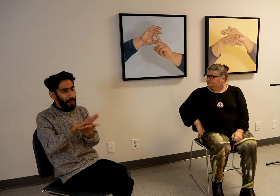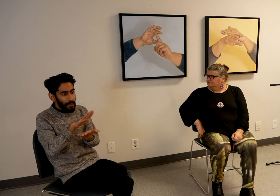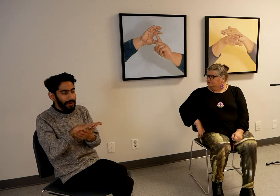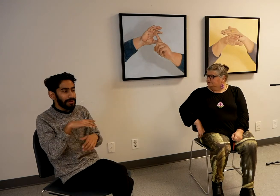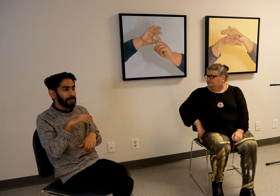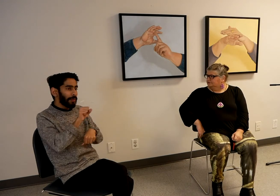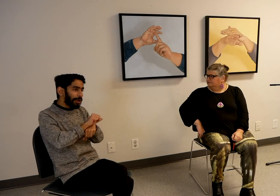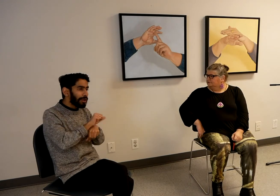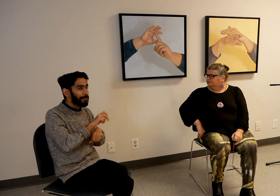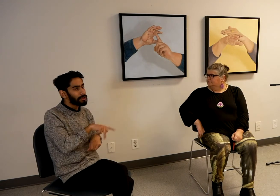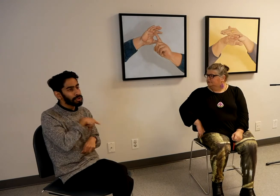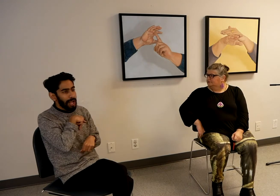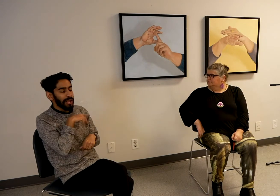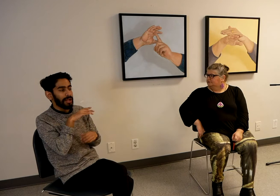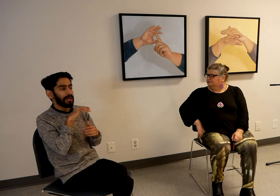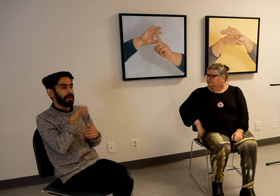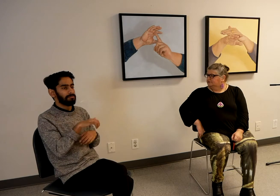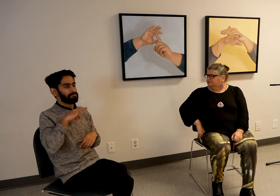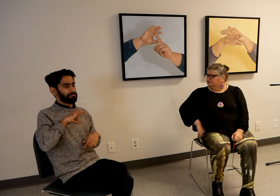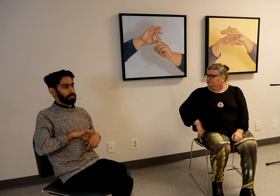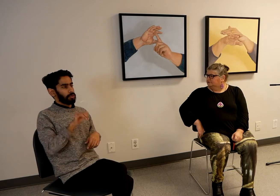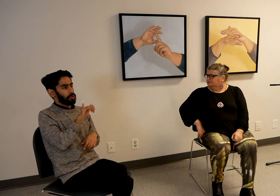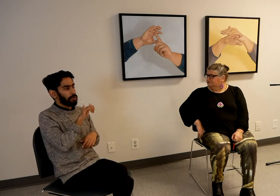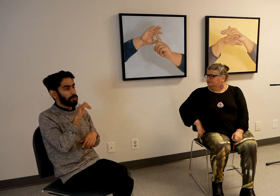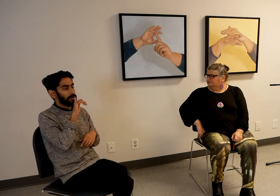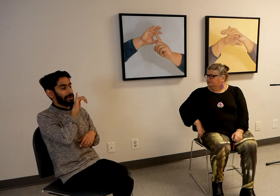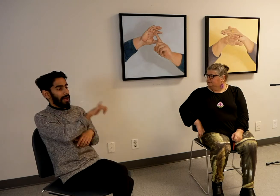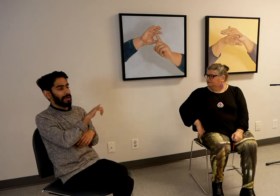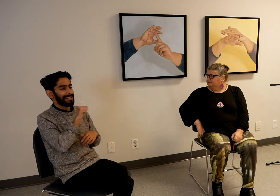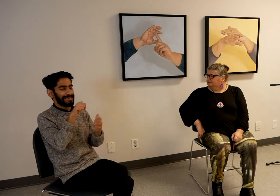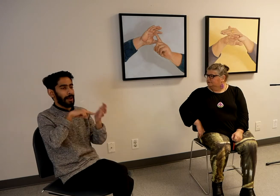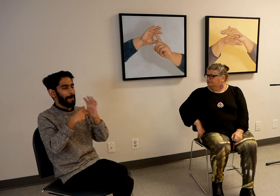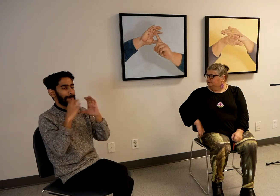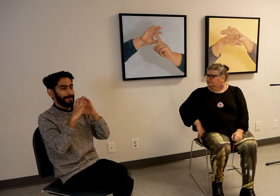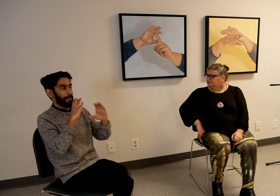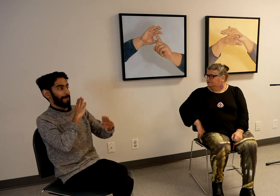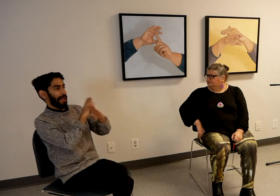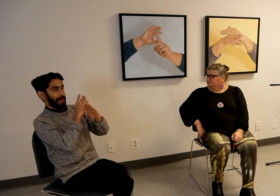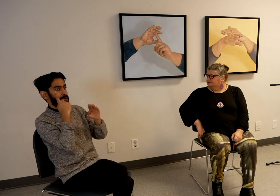I've worked with interpreters before I've had them in school and work and my personal life, and I really see the benefit in having them there.